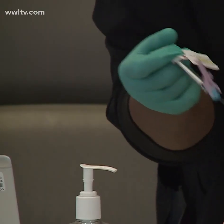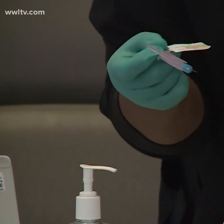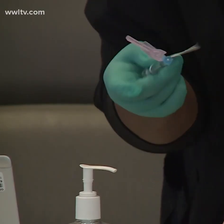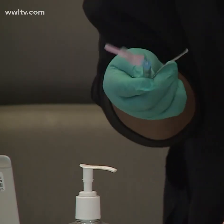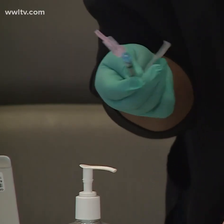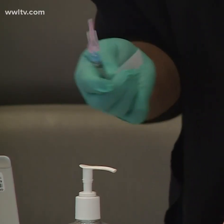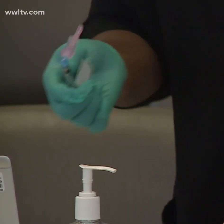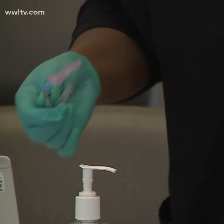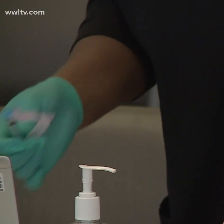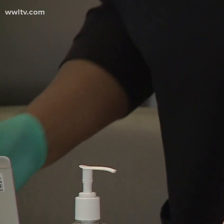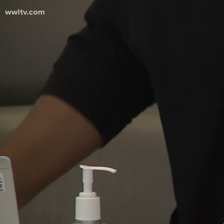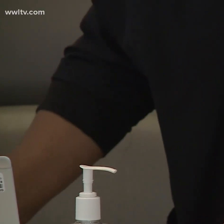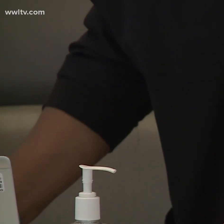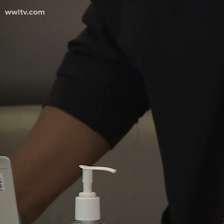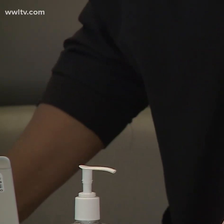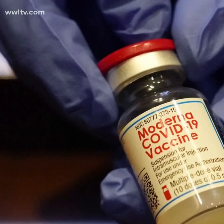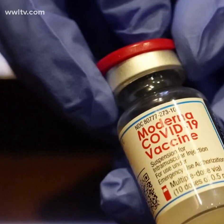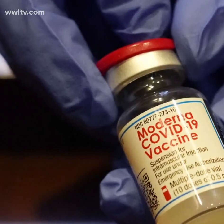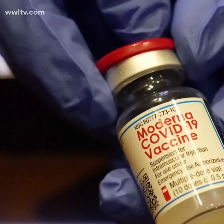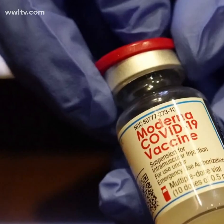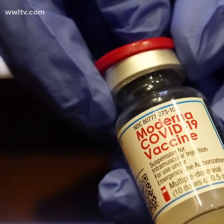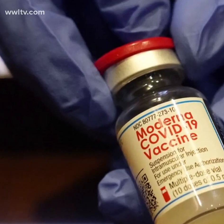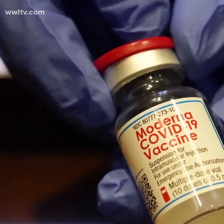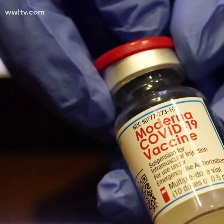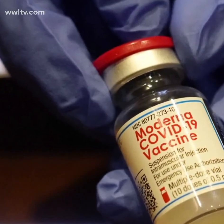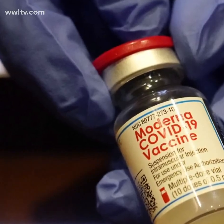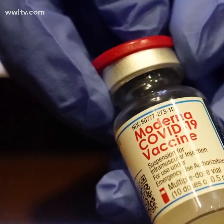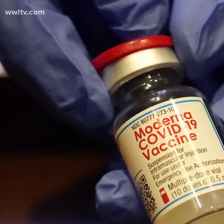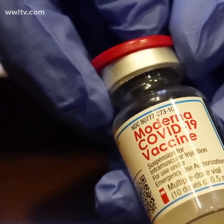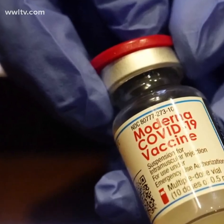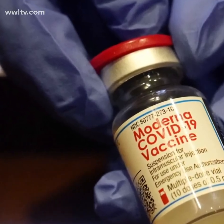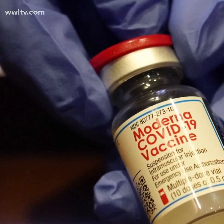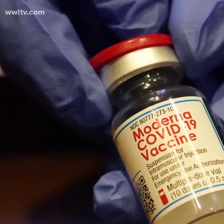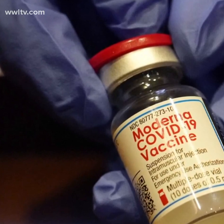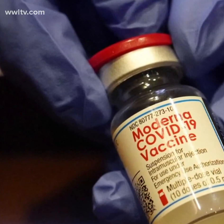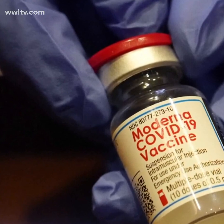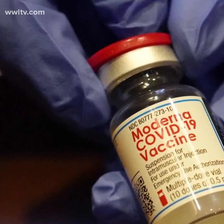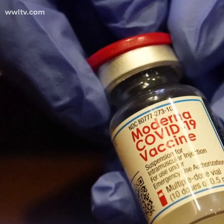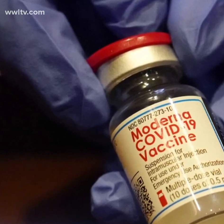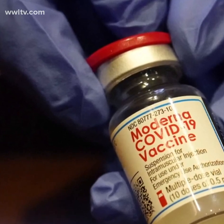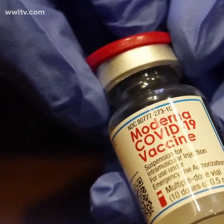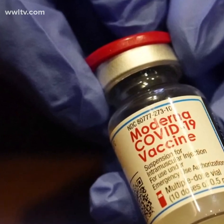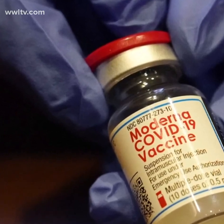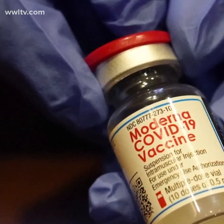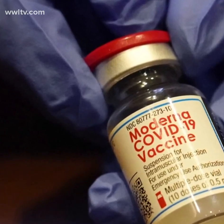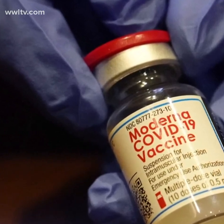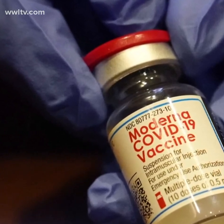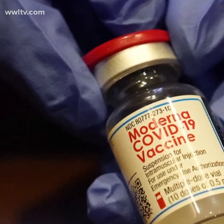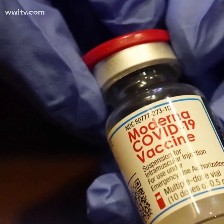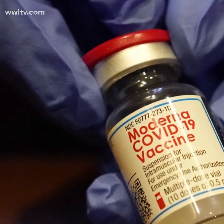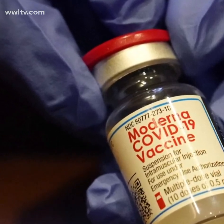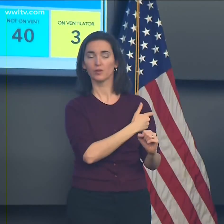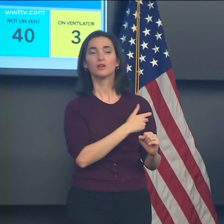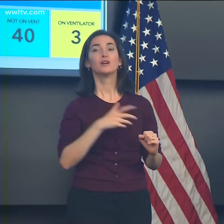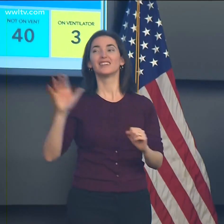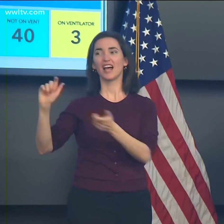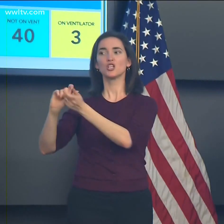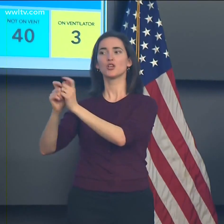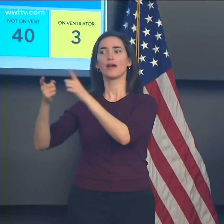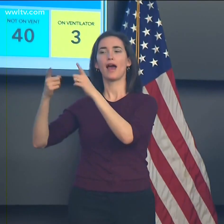THINGS THAT TO DO BIG VOLUMES THAT THINGS THAT TO DO BIG VOLUMES THAT WE'RE THINGS THAT TO DO BIG VOLUMES THAT WE'RE READY THINGS THAT TO DO BIG VOLUMES THAT WE'RE READY TO THINGS THAT TO DO BIG VOLUMES THAT WE'RE READY TO HELP. THAT WE'RE READY TO HELP. THAT WE'RE READY TO HELP. >> THAT WE'RE READY TO HELP. >> MEANWHILE THAT WE'RE READY TO HELP. >> MEANWHILE ON THAT WE'RE READY TO HELP. >> MEANWHILE ON TUESDAY THAT WE'RE READY TO HELP. >> MEANWHILE ON TUESDAY MORNING MEANWHILE ON TUESDAY MORNING MEANWHILE ON TUESDAY MORNING THE MEANWHILE ON TUESDAY MORNING THE FEDERAL MEANWHILE ON TUESDAY MORNING THE FEDERAL GOVERNMENT MEANWHILE ON TUESDAY MORNING THE FEDERAL GOVERNMENT SAID THE FEDERAL GOVERNMENT SAID THE FEDERAL GOVERNMENT SAID STATES THE FEDERAL GOVERNMENT SAID STATES SHOULD THE FEDERAL GOVERNMENT SAID STATES SHOULD NOW THE FEDERAL GOVERNMENT SAID STATES SHOULD NOW VACCINATE STATES SHOULD NOW VACCINATE STATES SHOULD NOW VACCINATE ANYONE